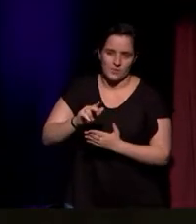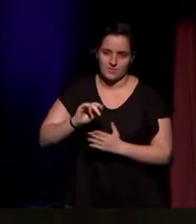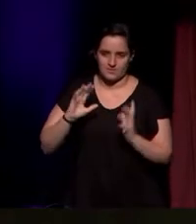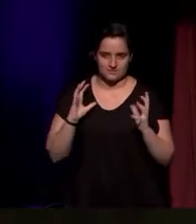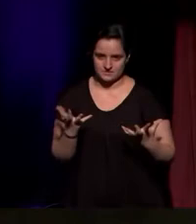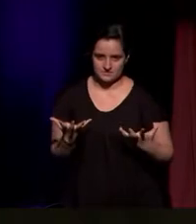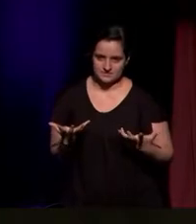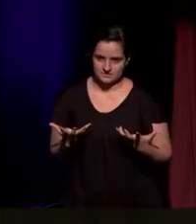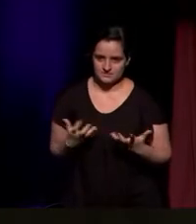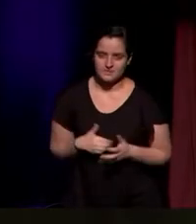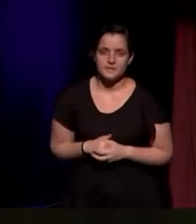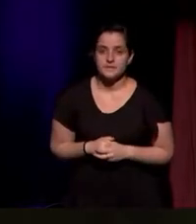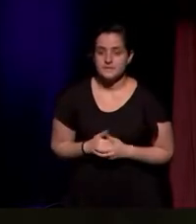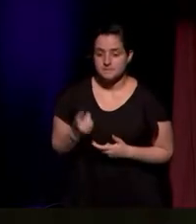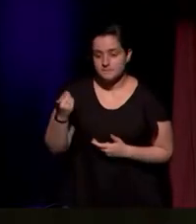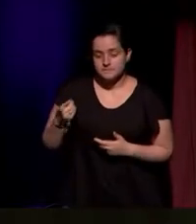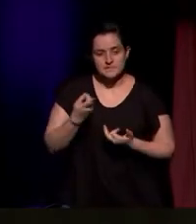and, therefore, these regional differences